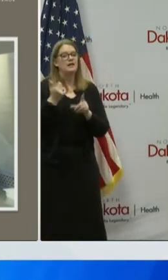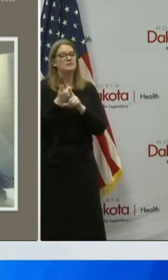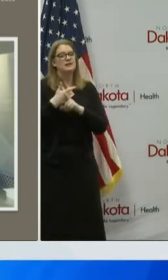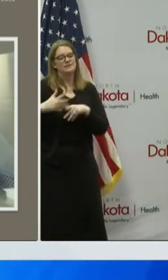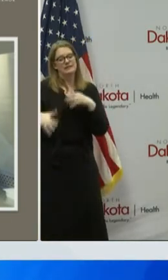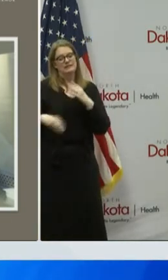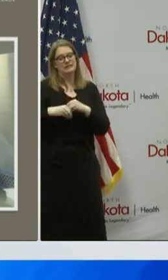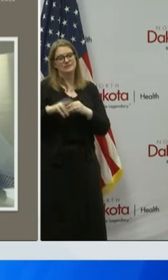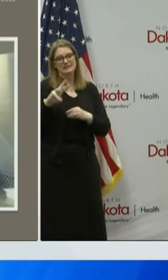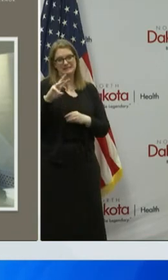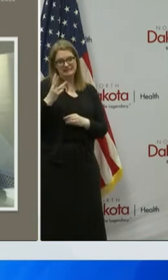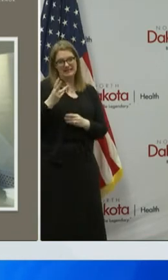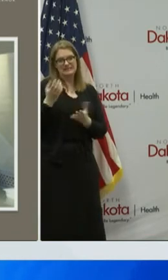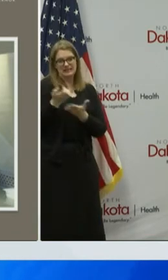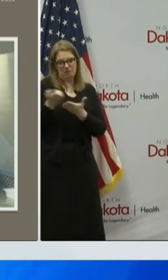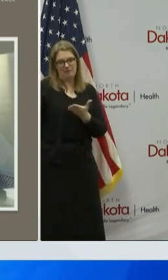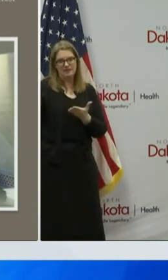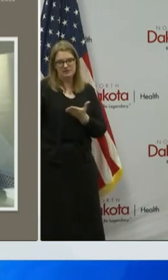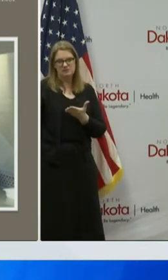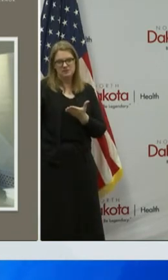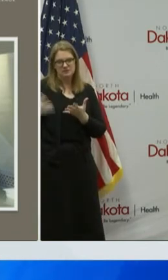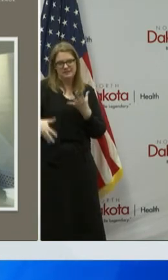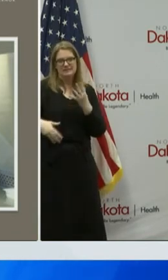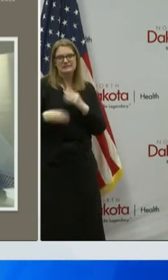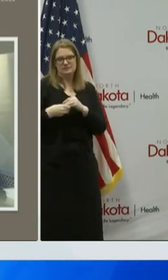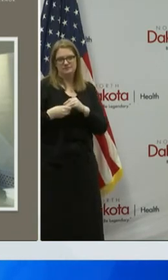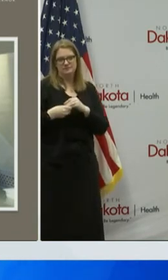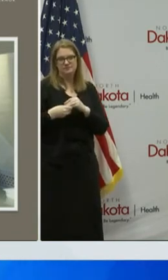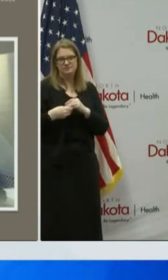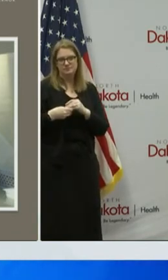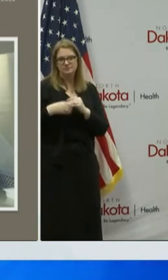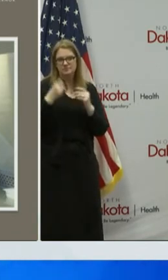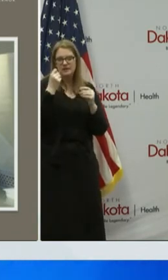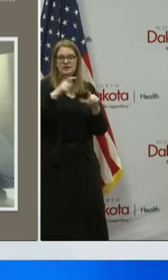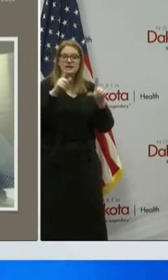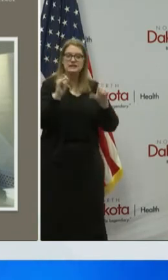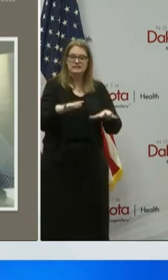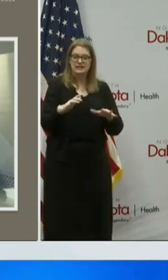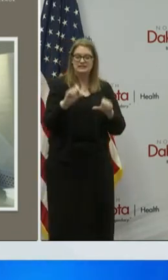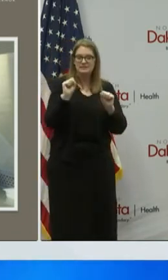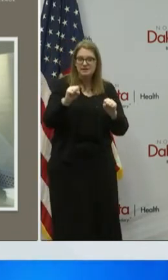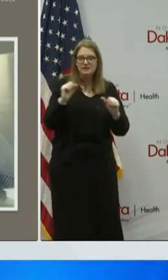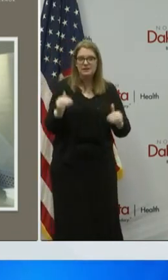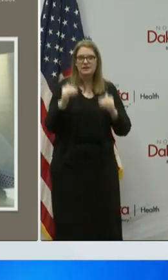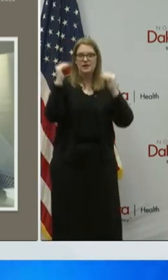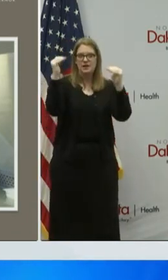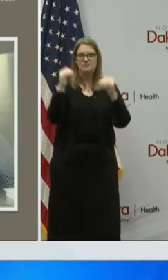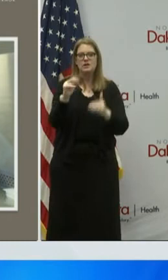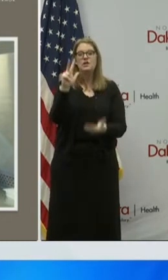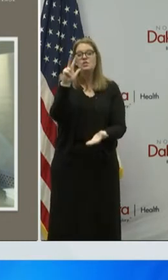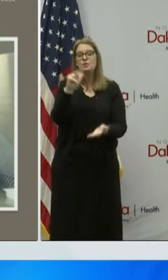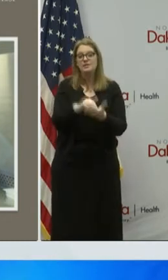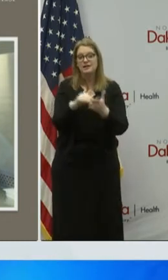BY APRIL 30th. THE LAB IS ALSO ADDING AN ADDITIONAL SIX PIECES OF EQUIPMENT THAT WE HOPE WILL